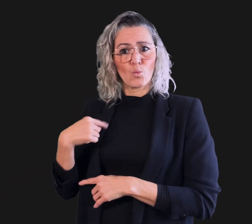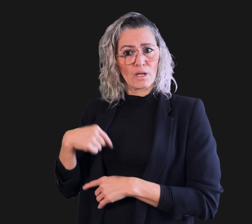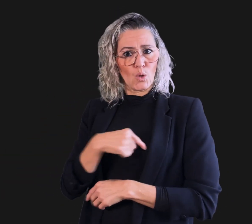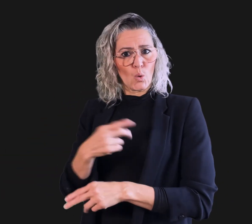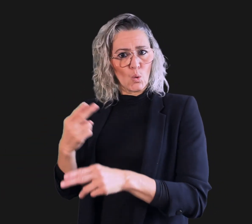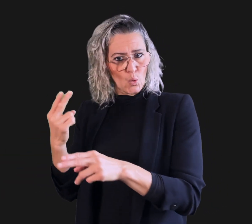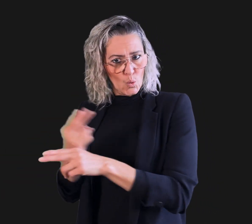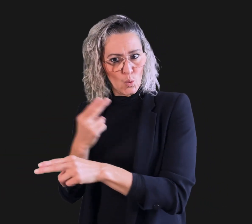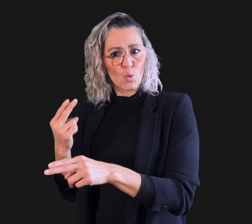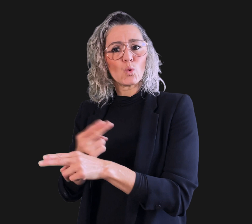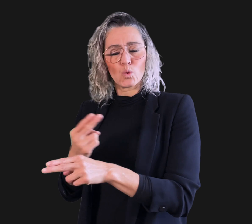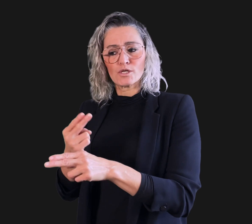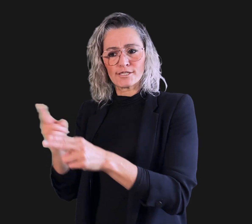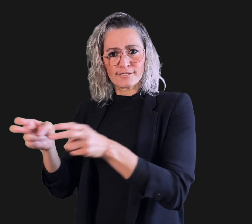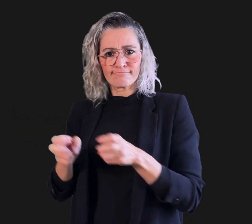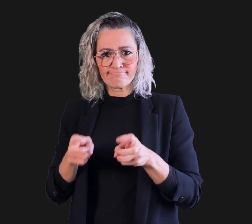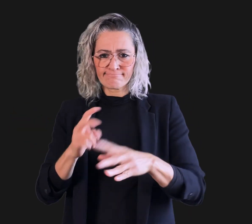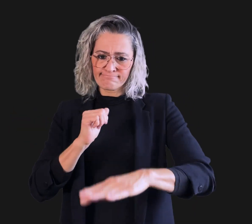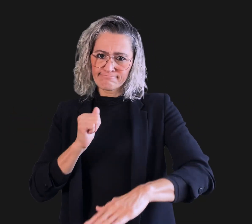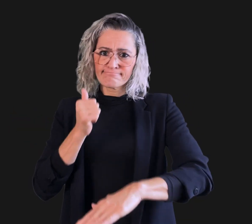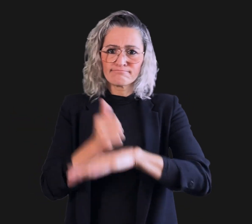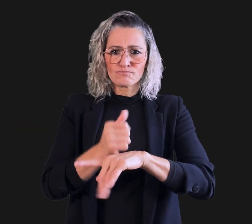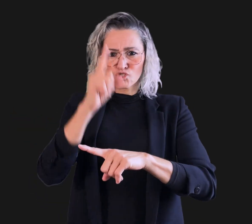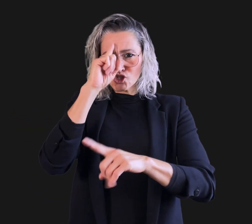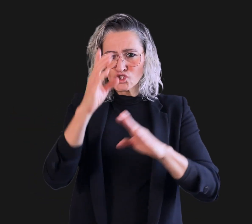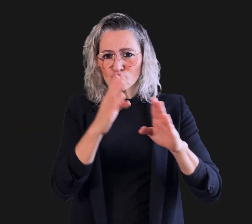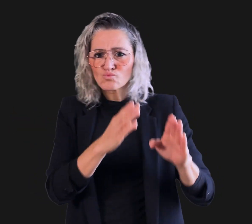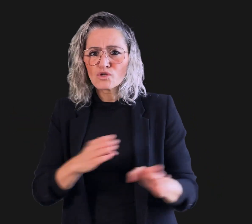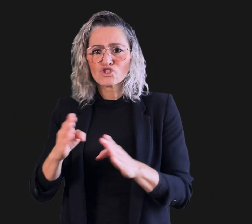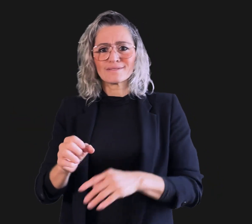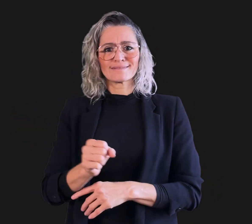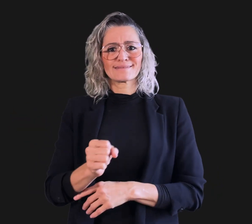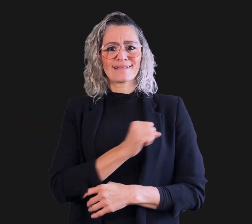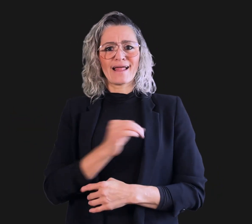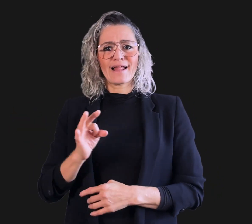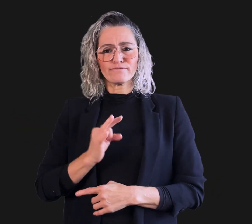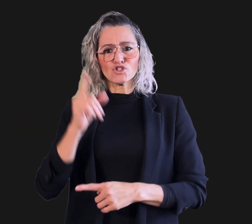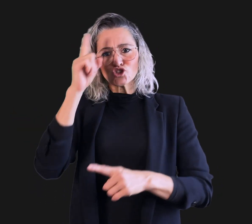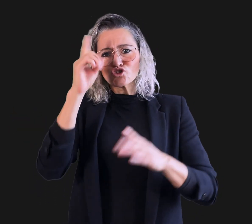to establish strategic staffing strategies to continue meeting